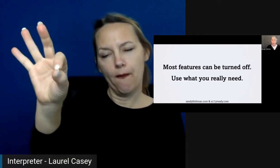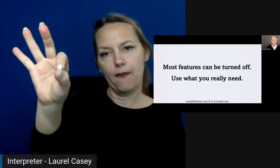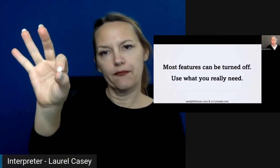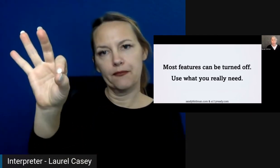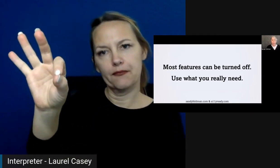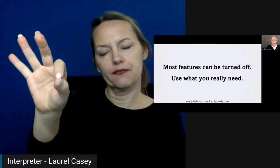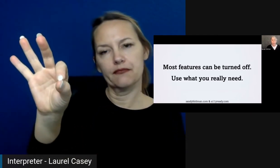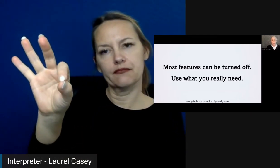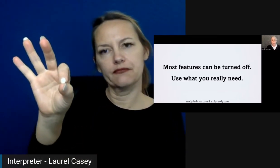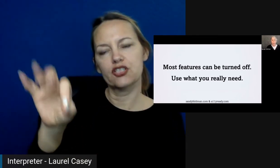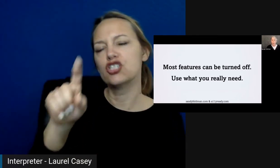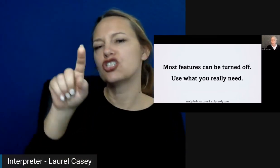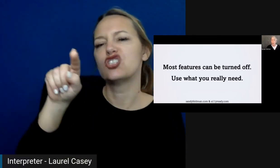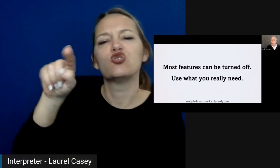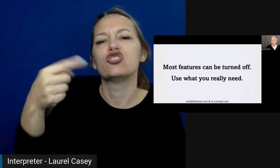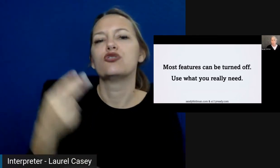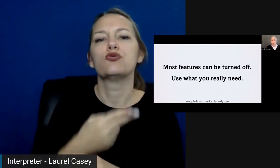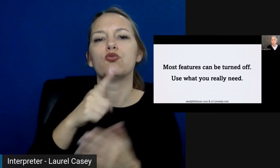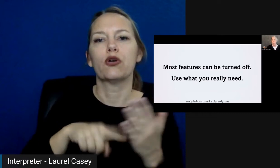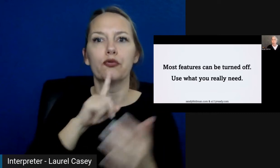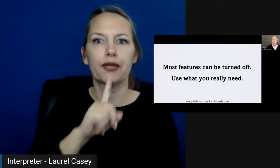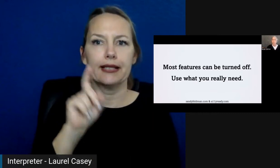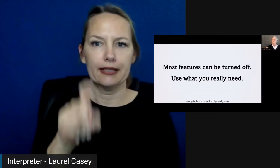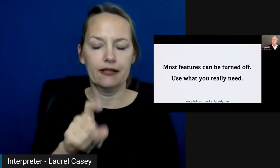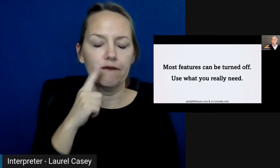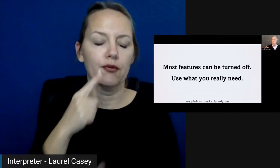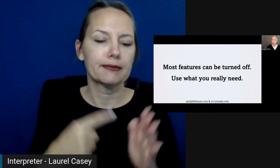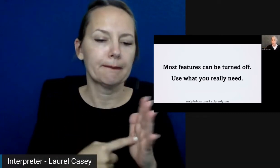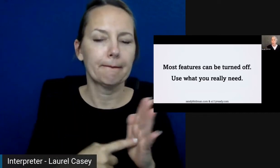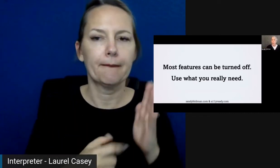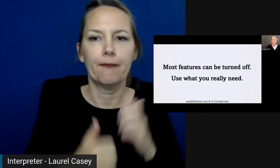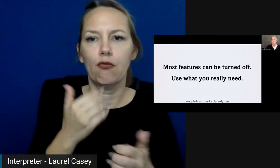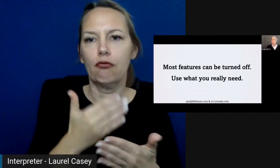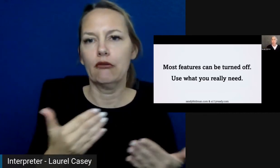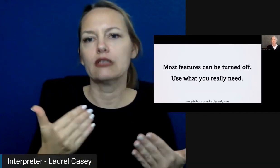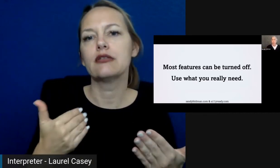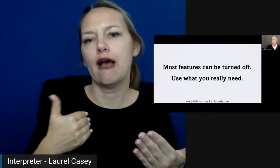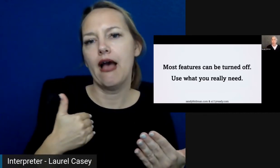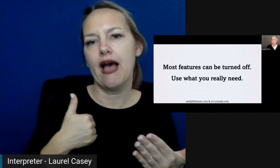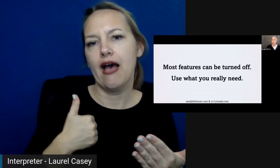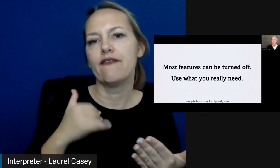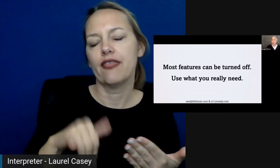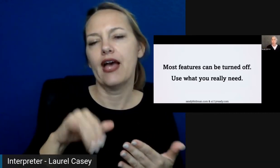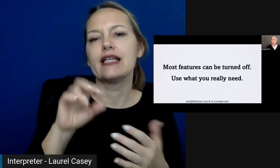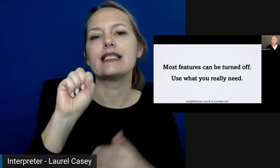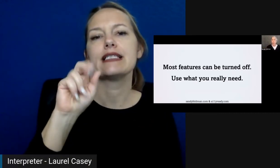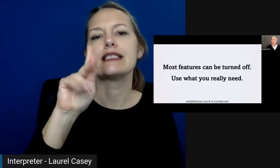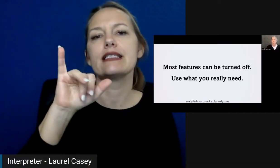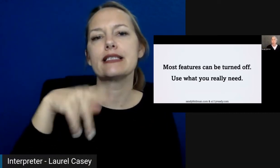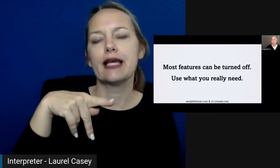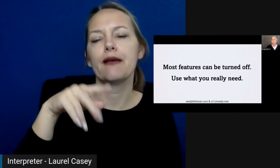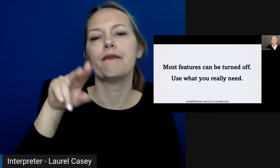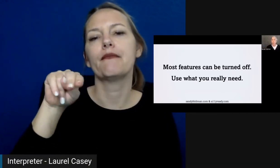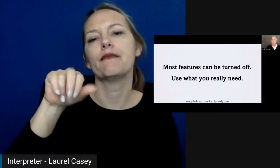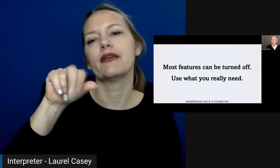what you really need. For example, most themes will have that skip navigation, that skipped content link.